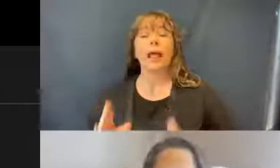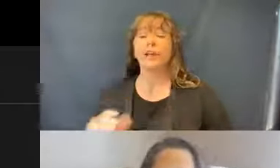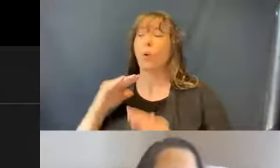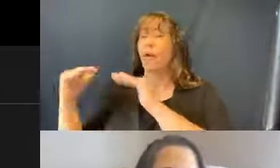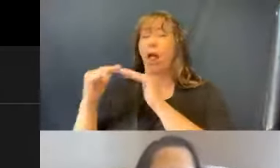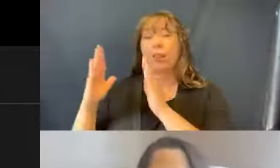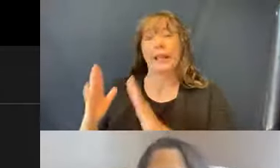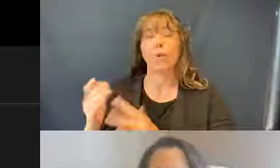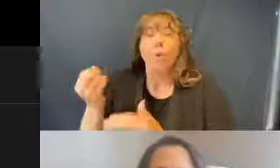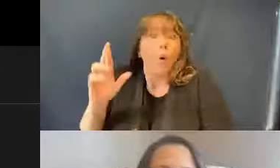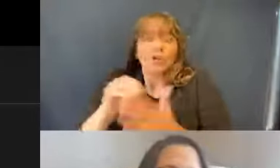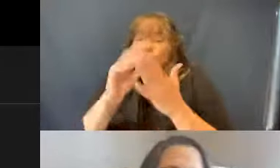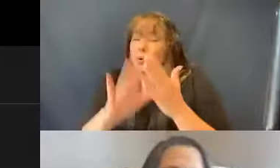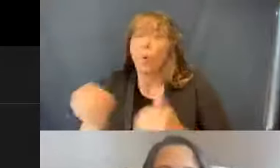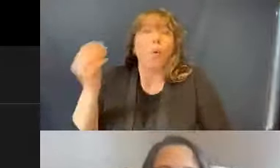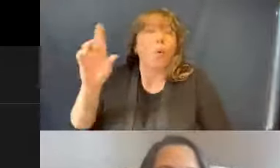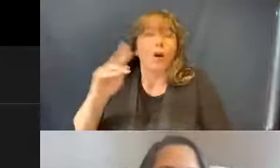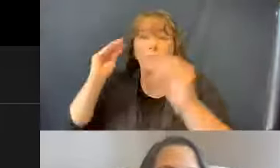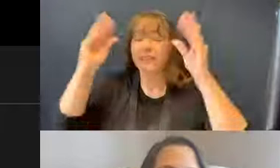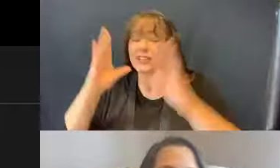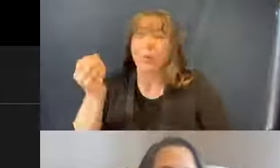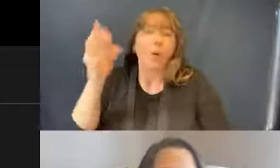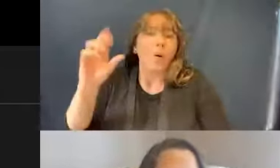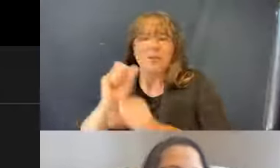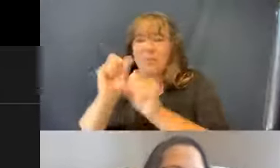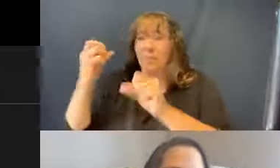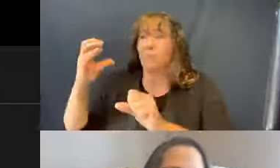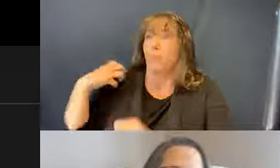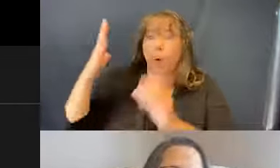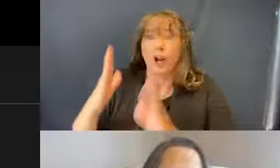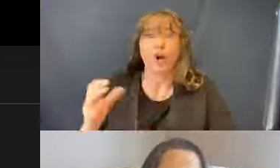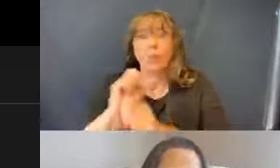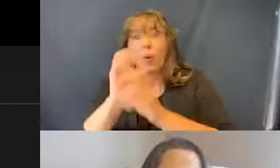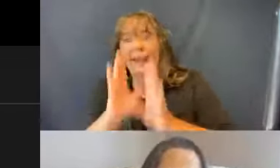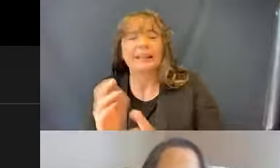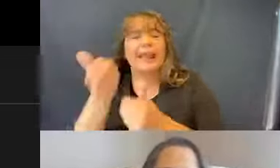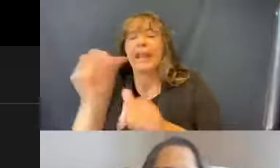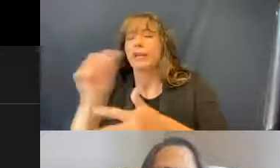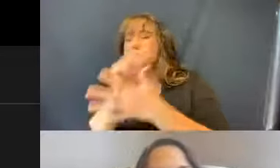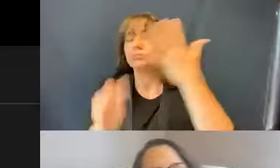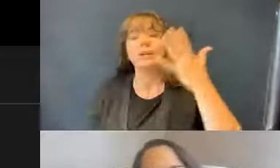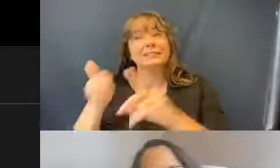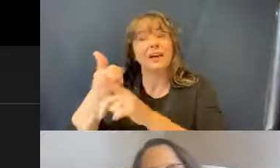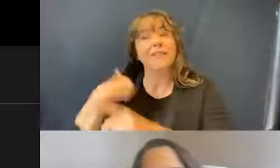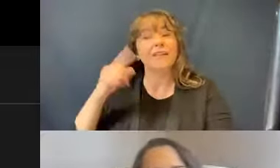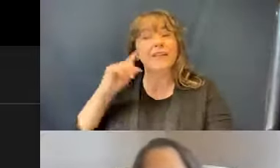or a professor or an employer or an employee who has a hearing loss, ask them what they